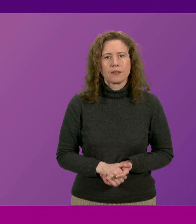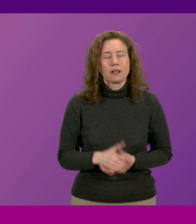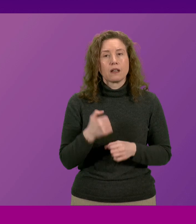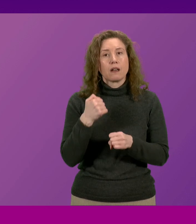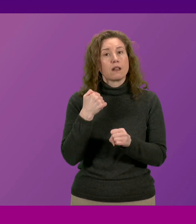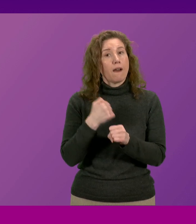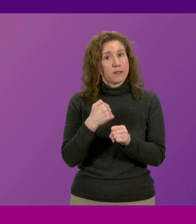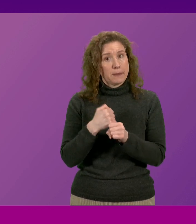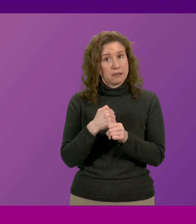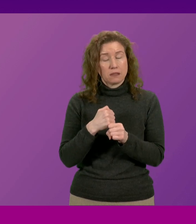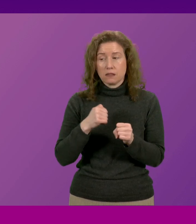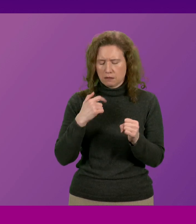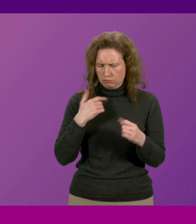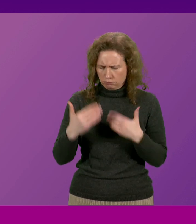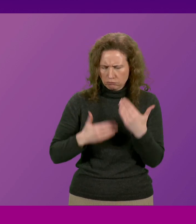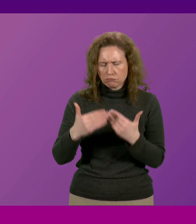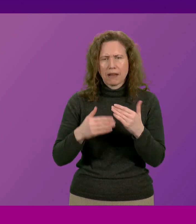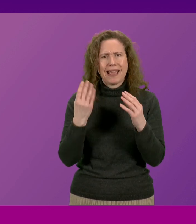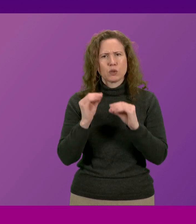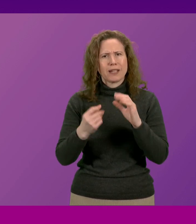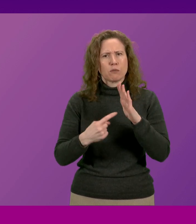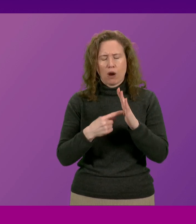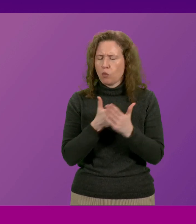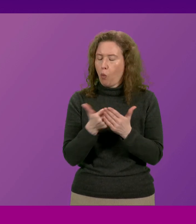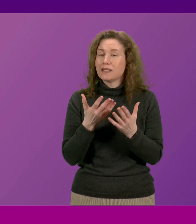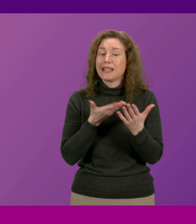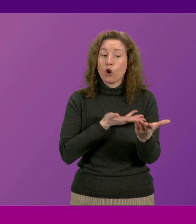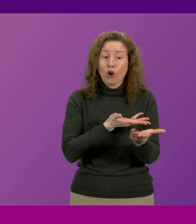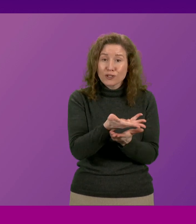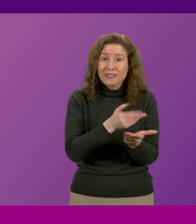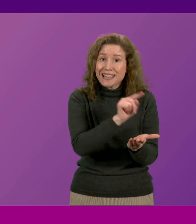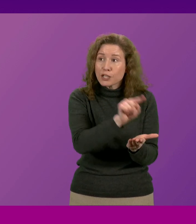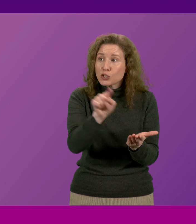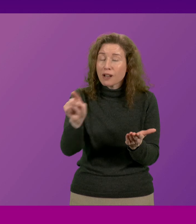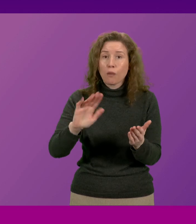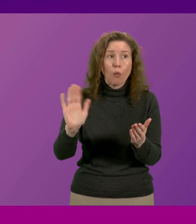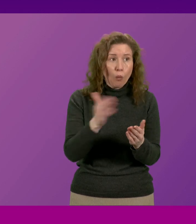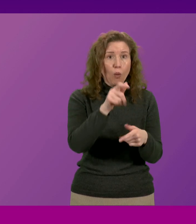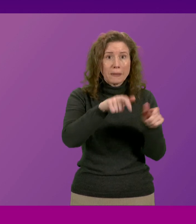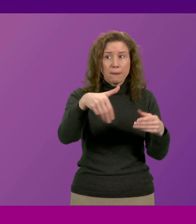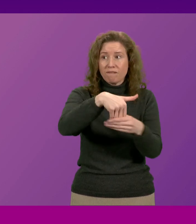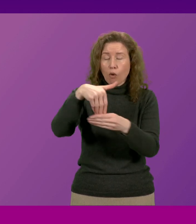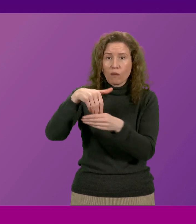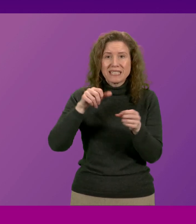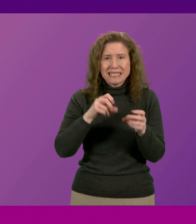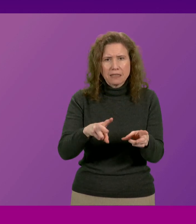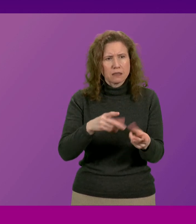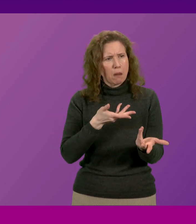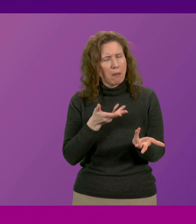The Government takes forward its education priorities in consultation with all stakeholders in the education system. That is why the Government will take forward an education